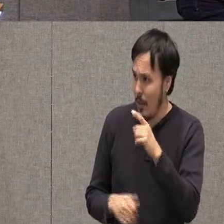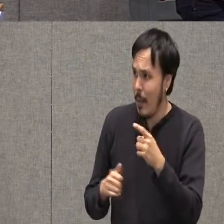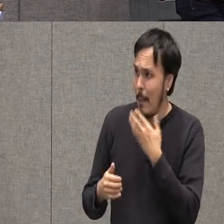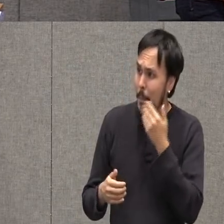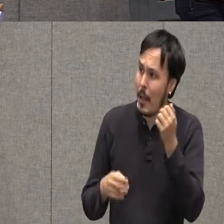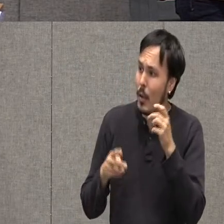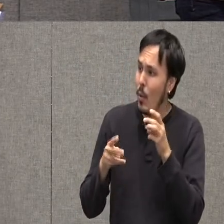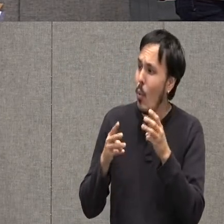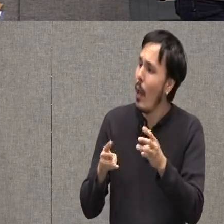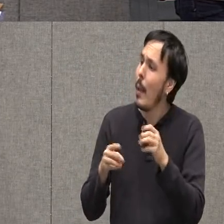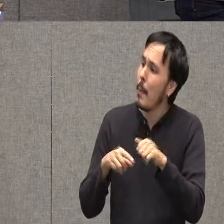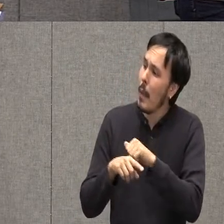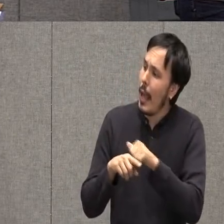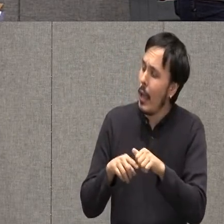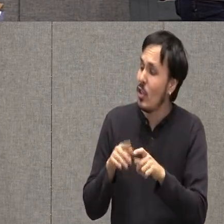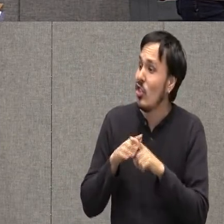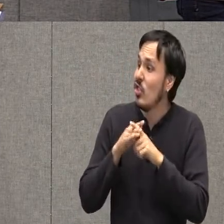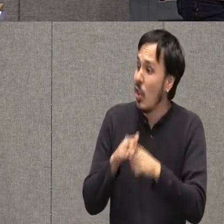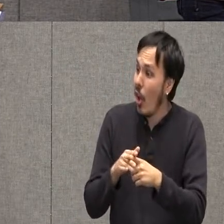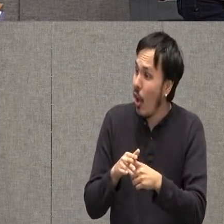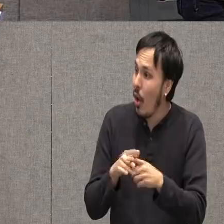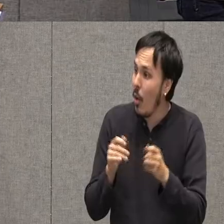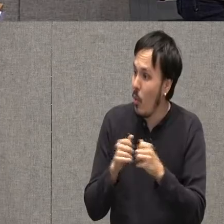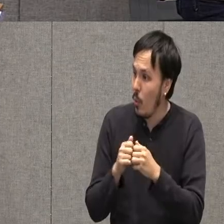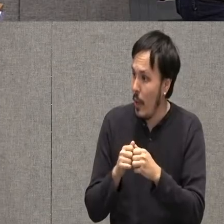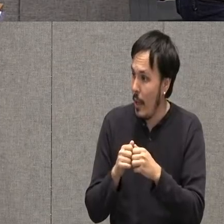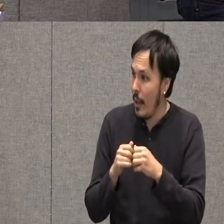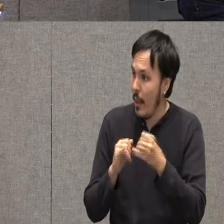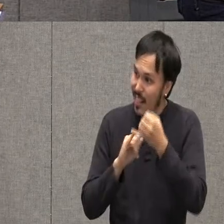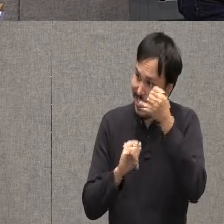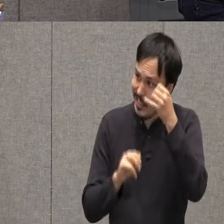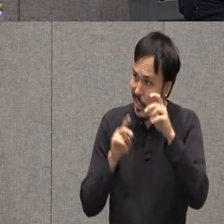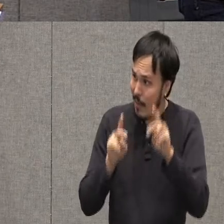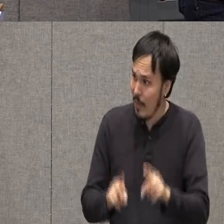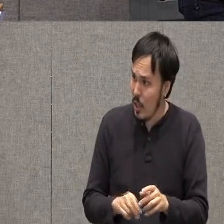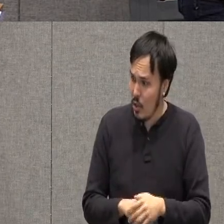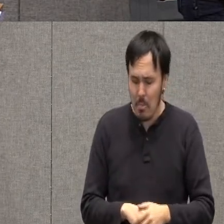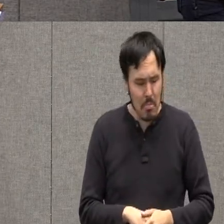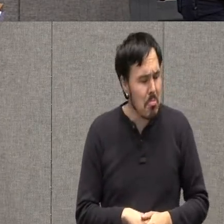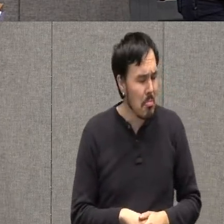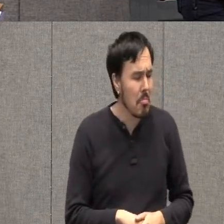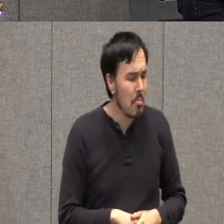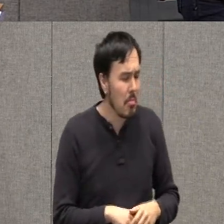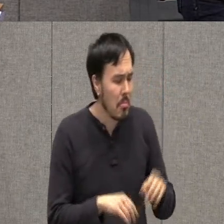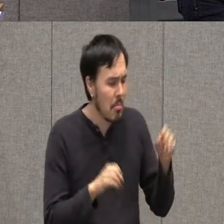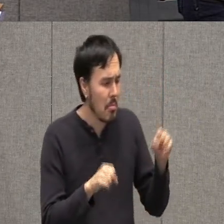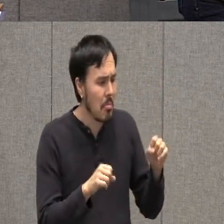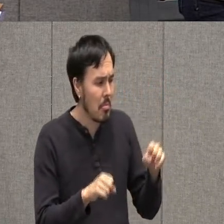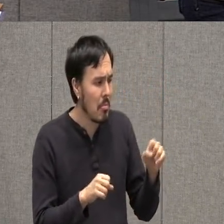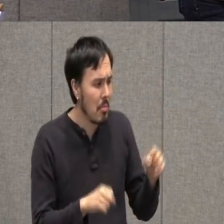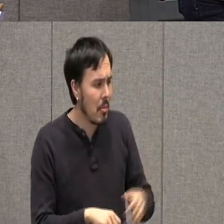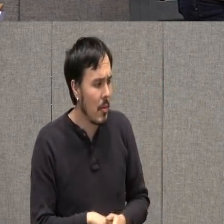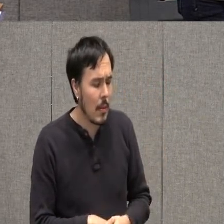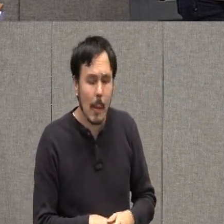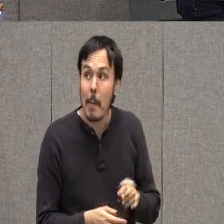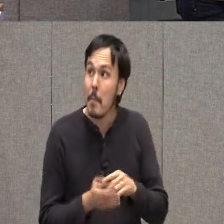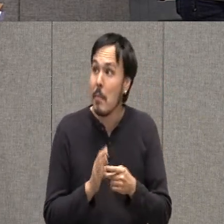is to start with those stick figures? I think so. And then, so if you're out and you were drawing